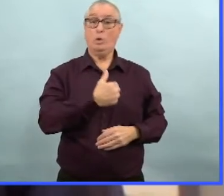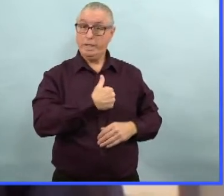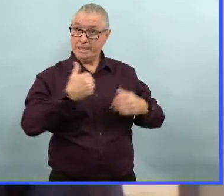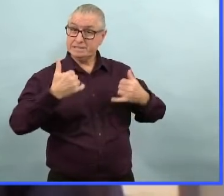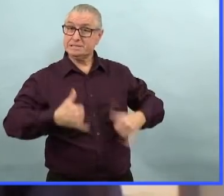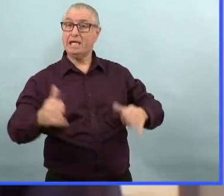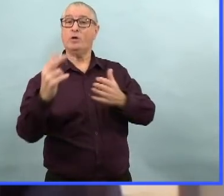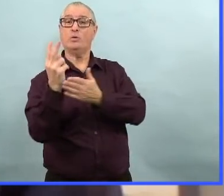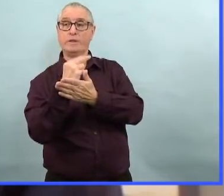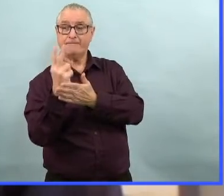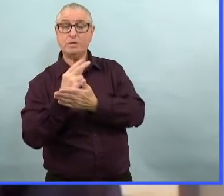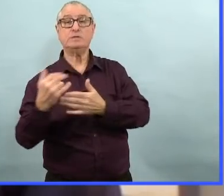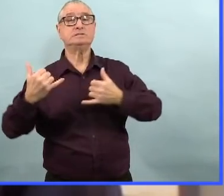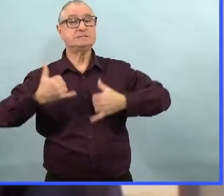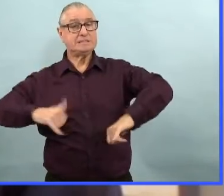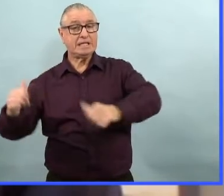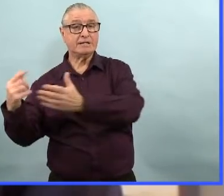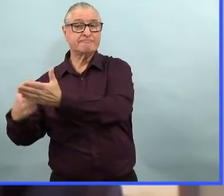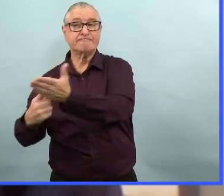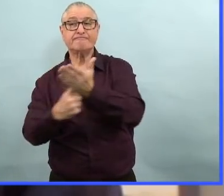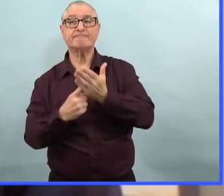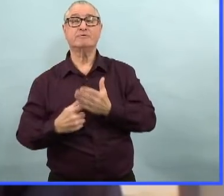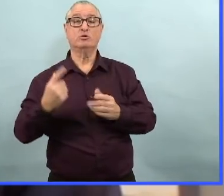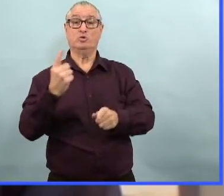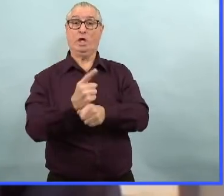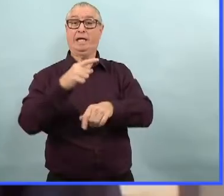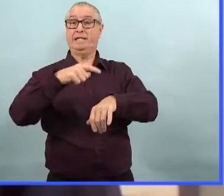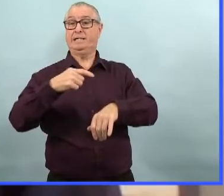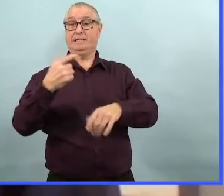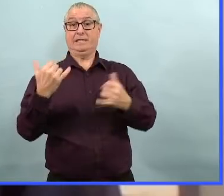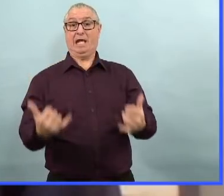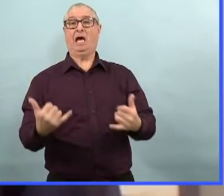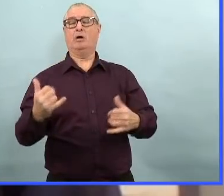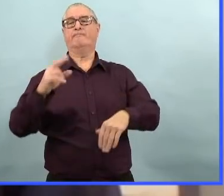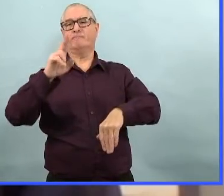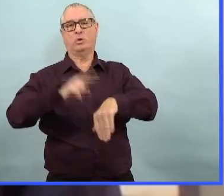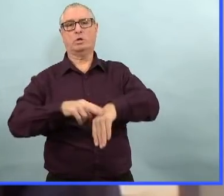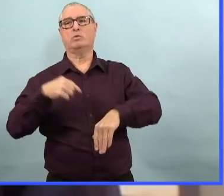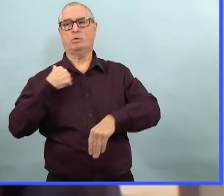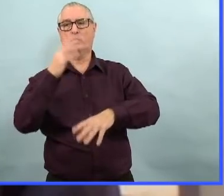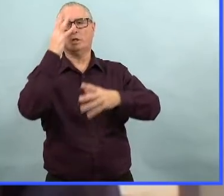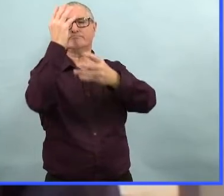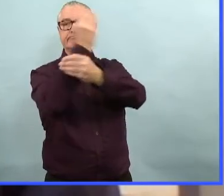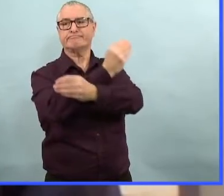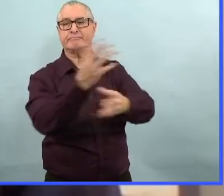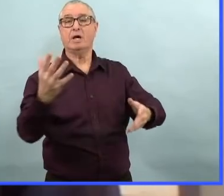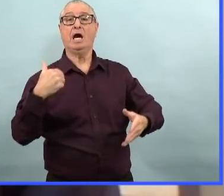now of course throughout all of this um our number one concern is the health of manitobans